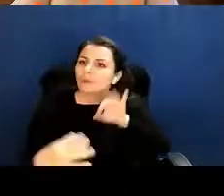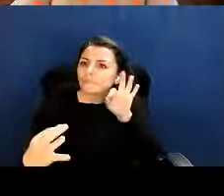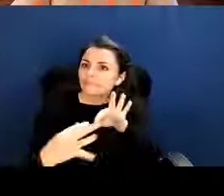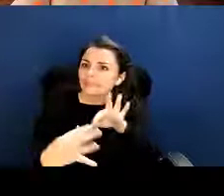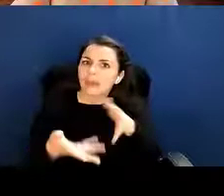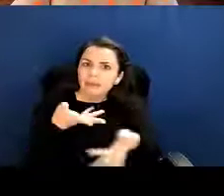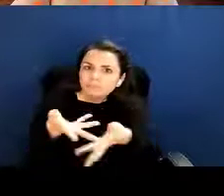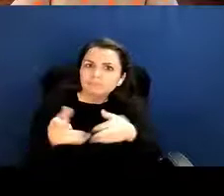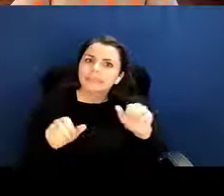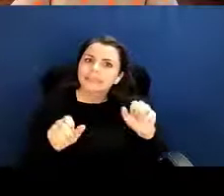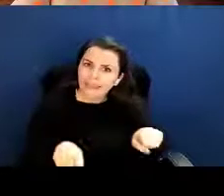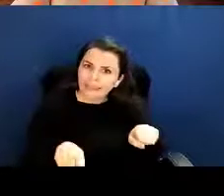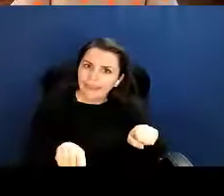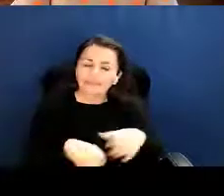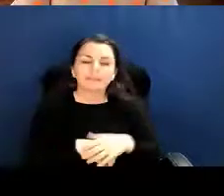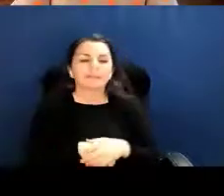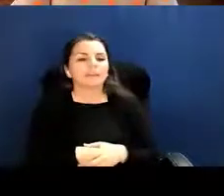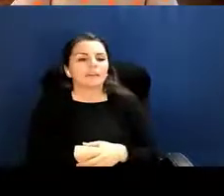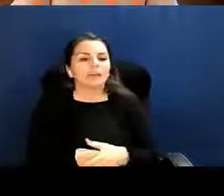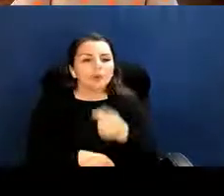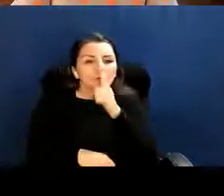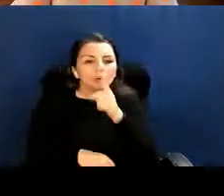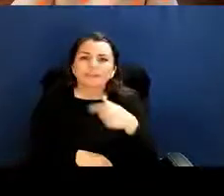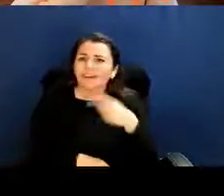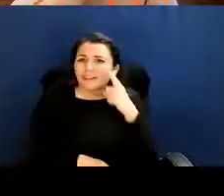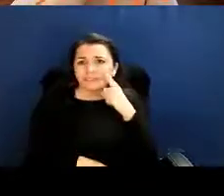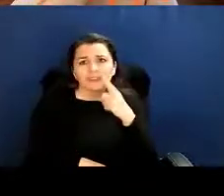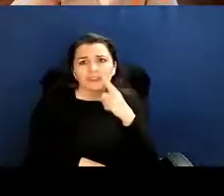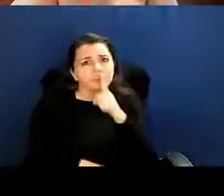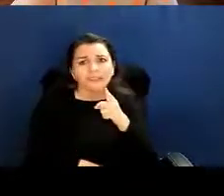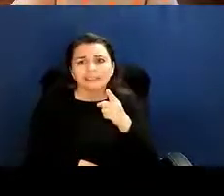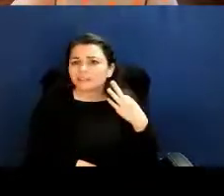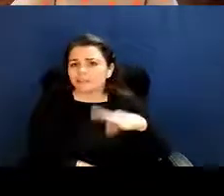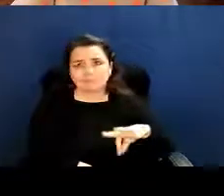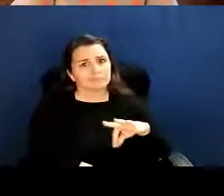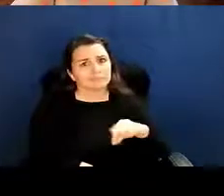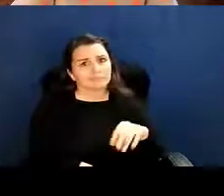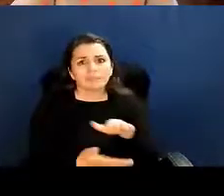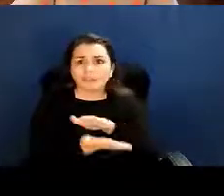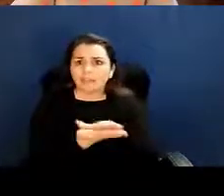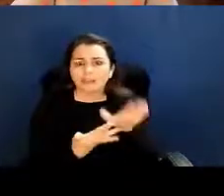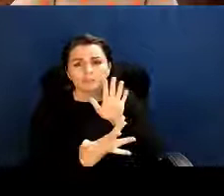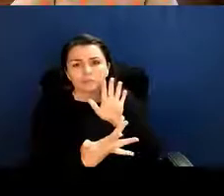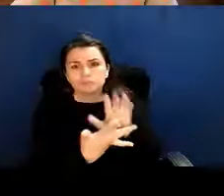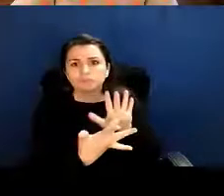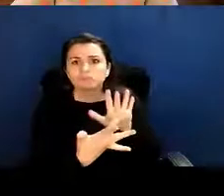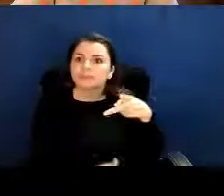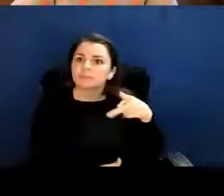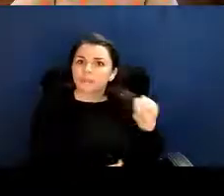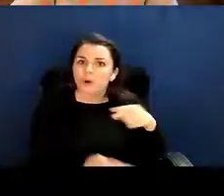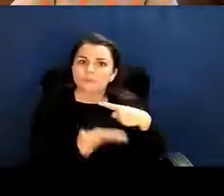I think, overall, it can be really helpful to talk to a program officer before you submit an application.